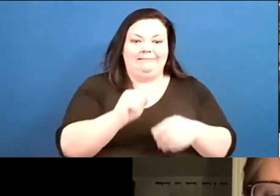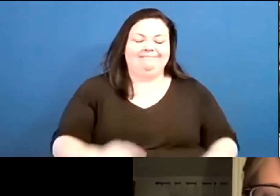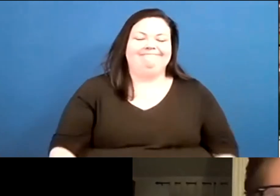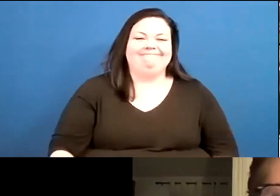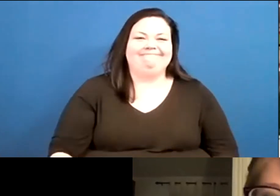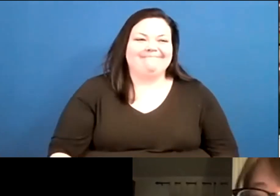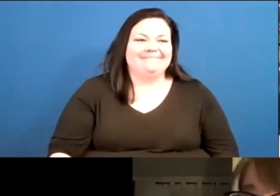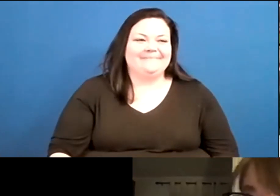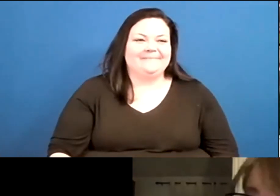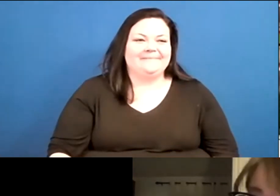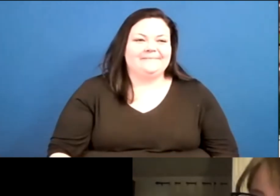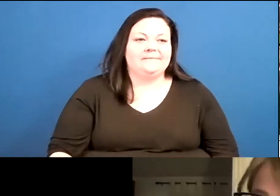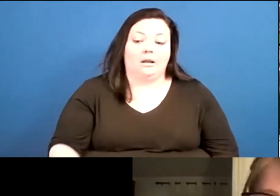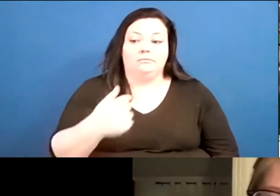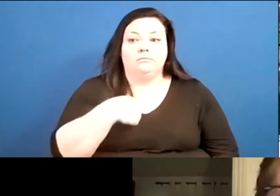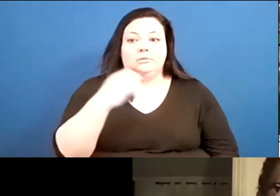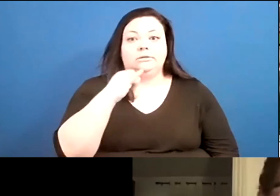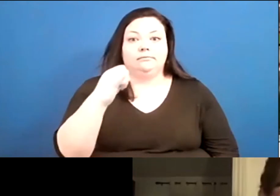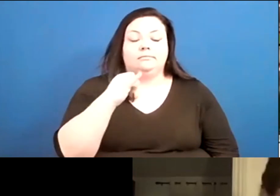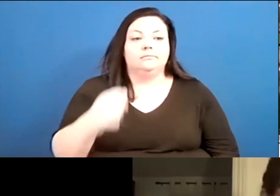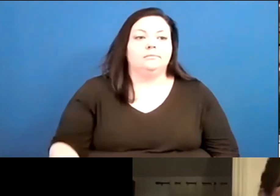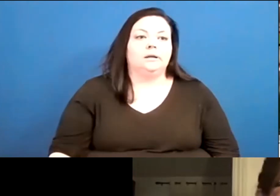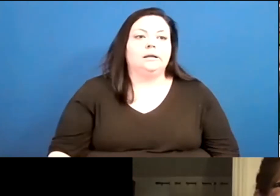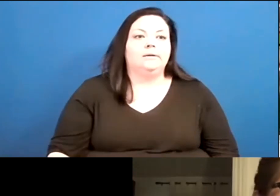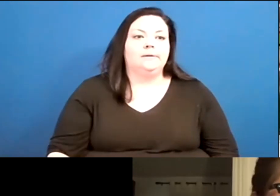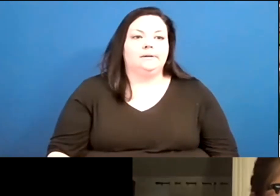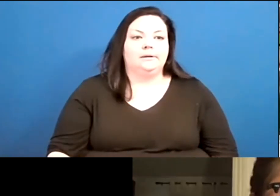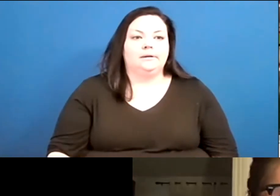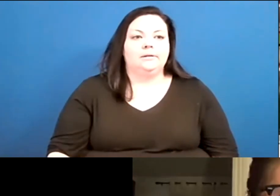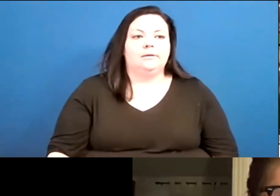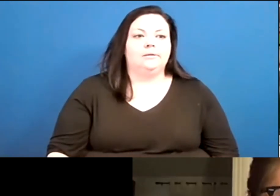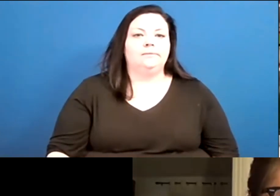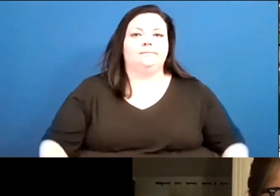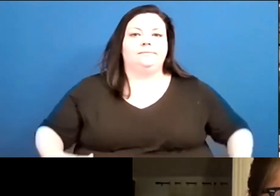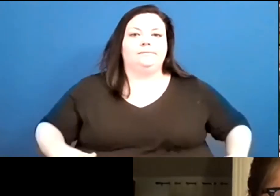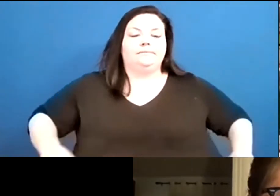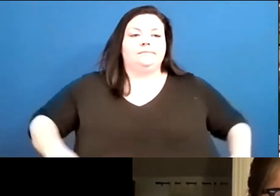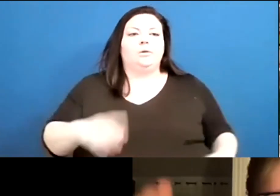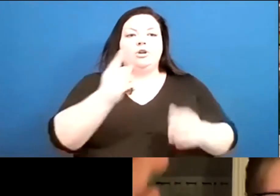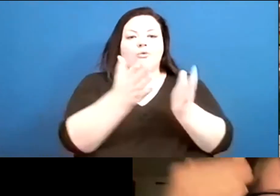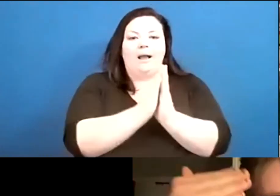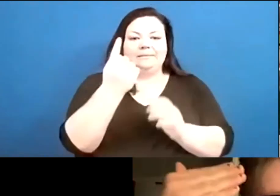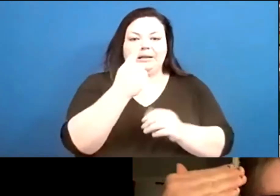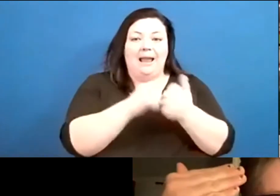I definitely do that too with, yeah, and like it's the thing where you ask somebody how something said and then you just don't listen